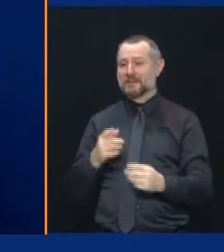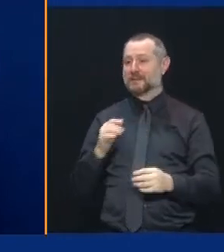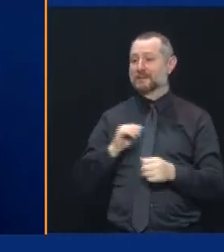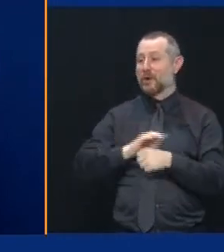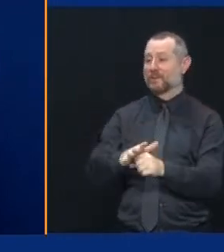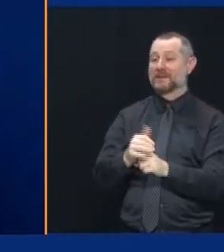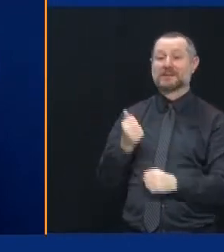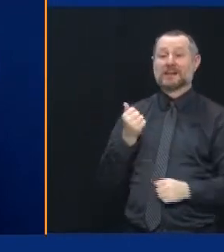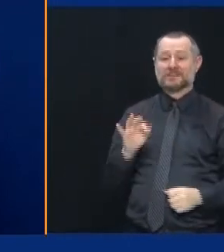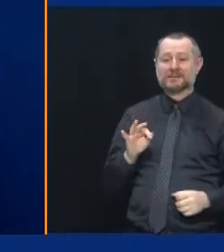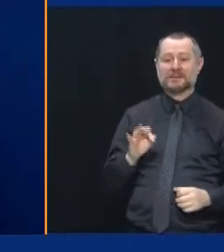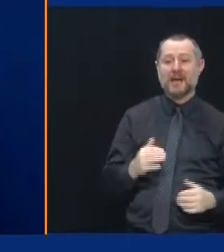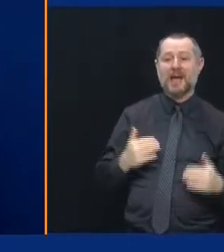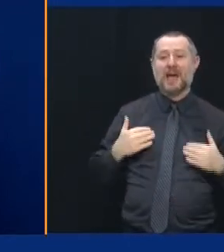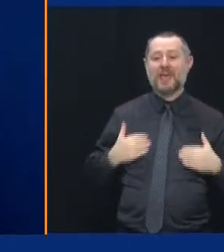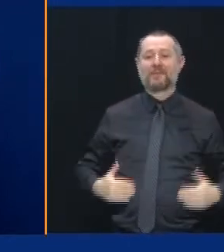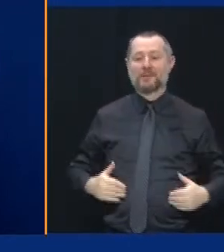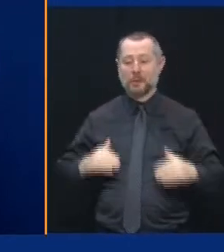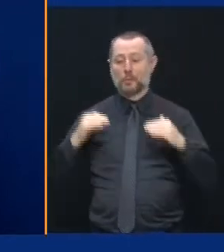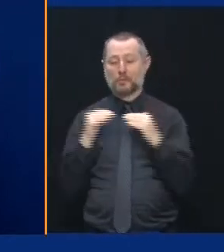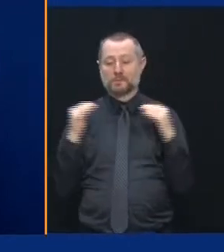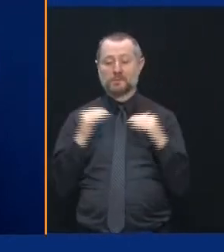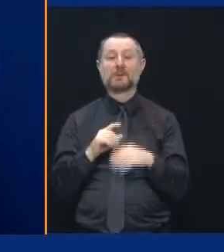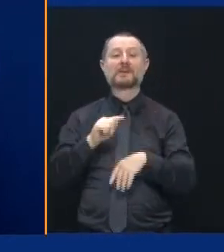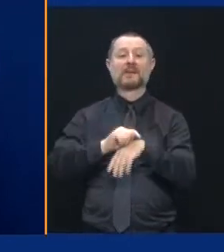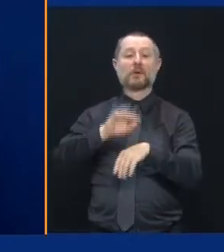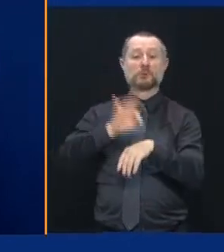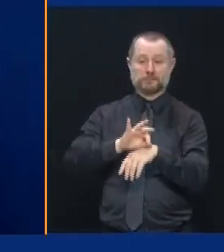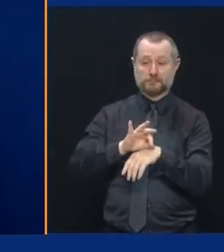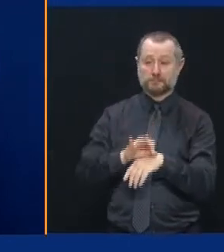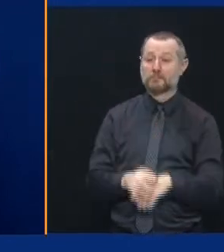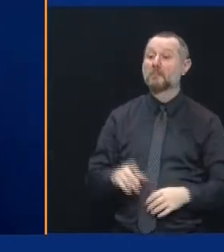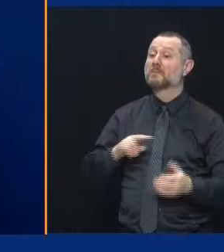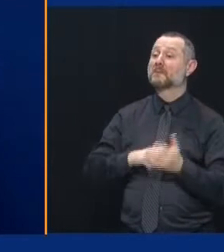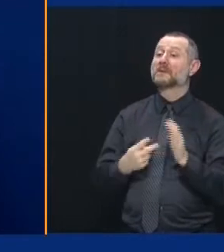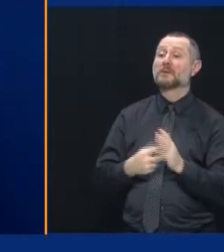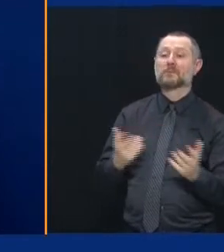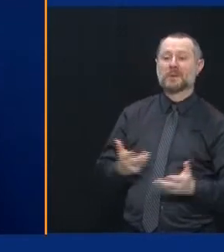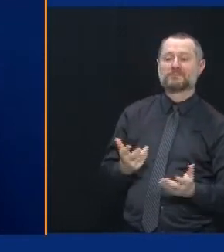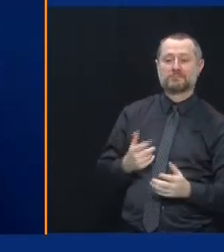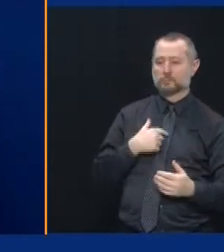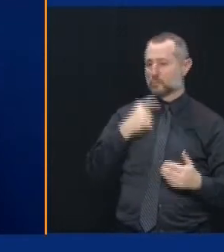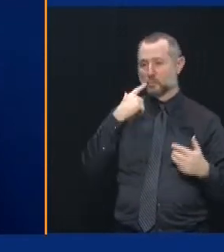WITH LEADING THE BIDEN/HARRIS ADMINISTRATION COVID-19 HEALTH EQUITY TASK FORCE.